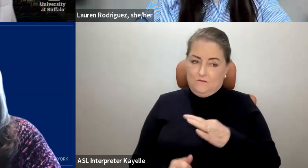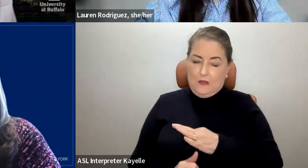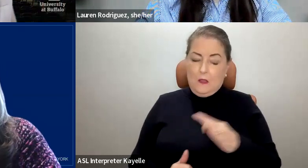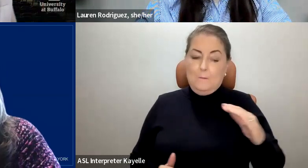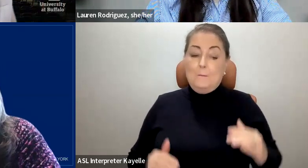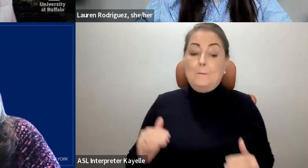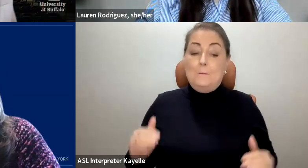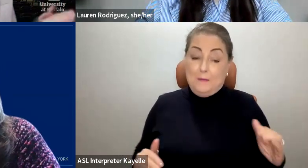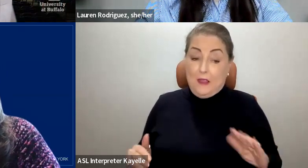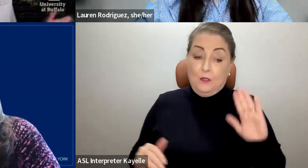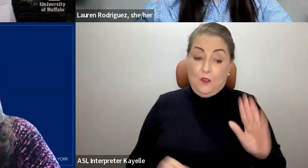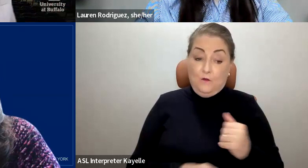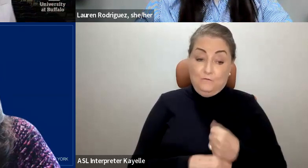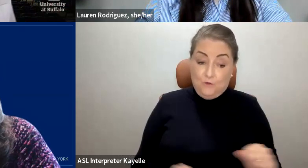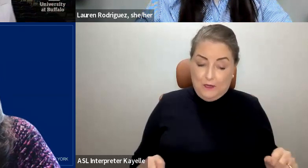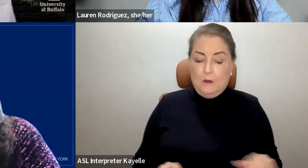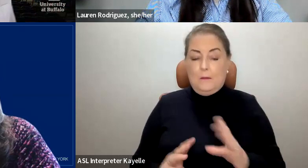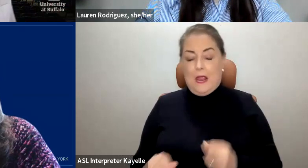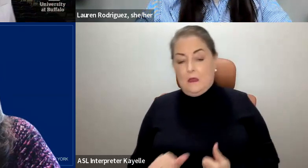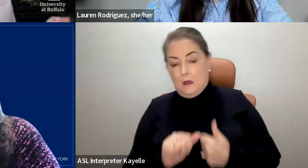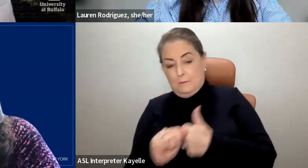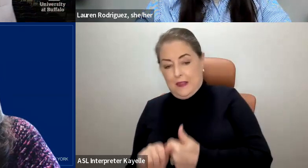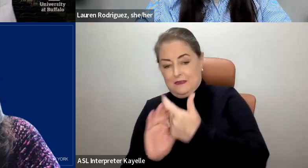academic freedom and compliance to the law. And I'll talk about